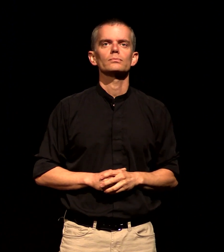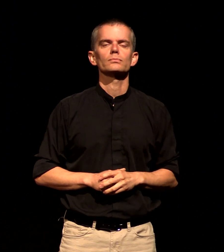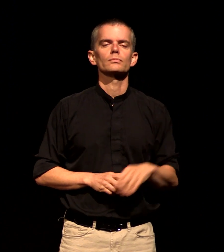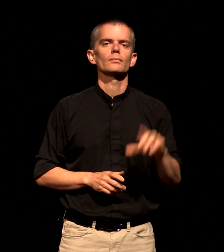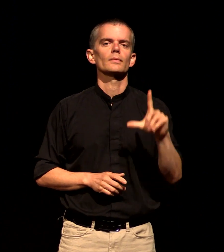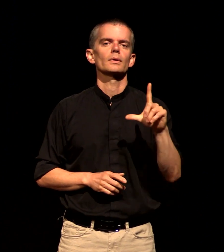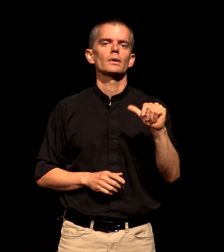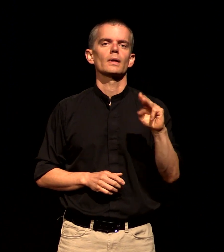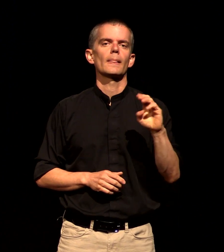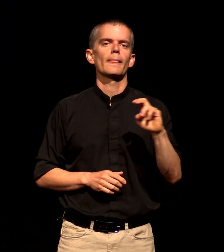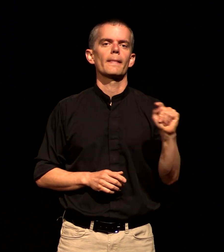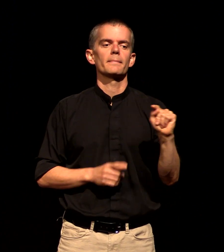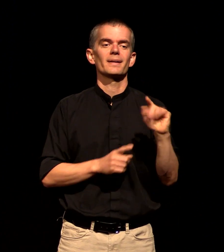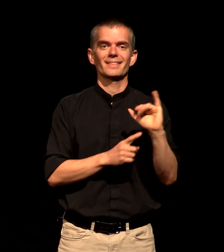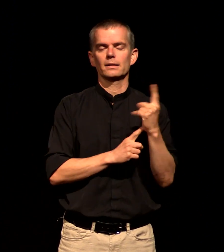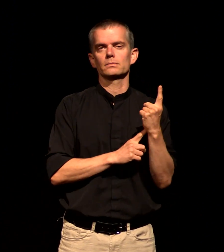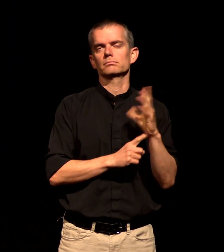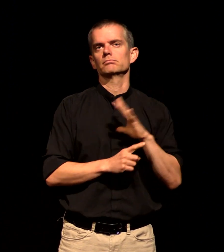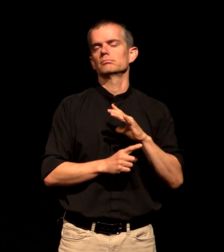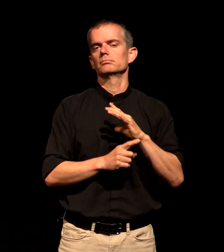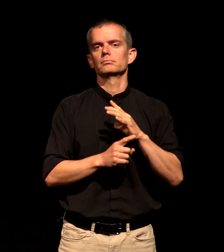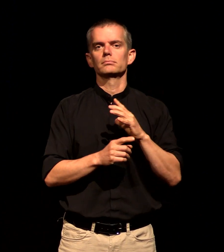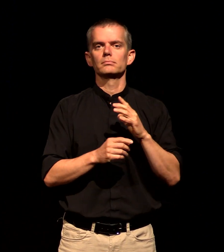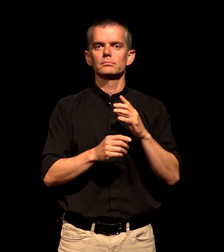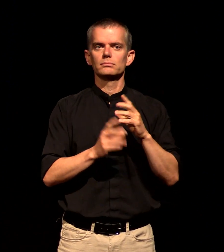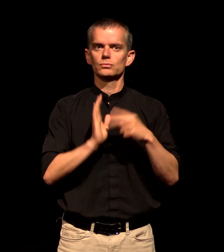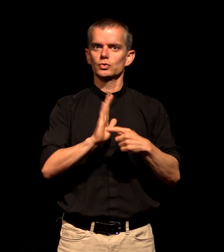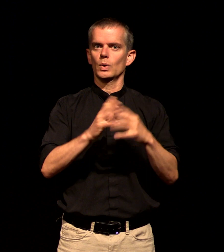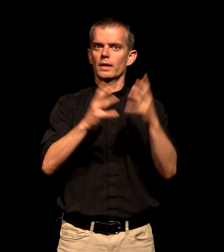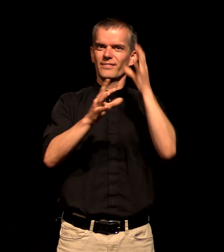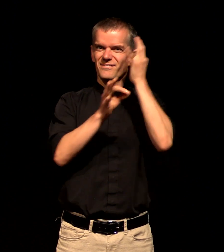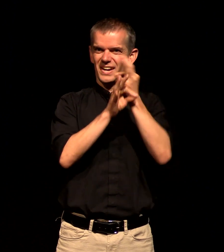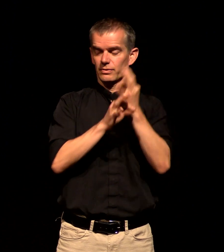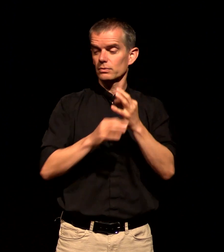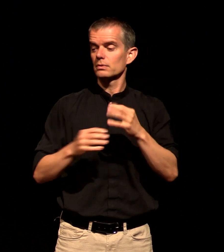most faithful responses to the reality of pain. It is uniquely